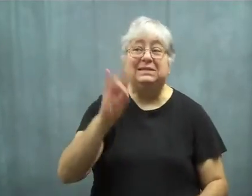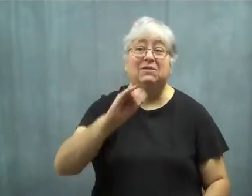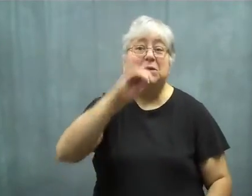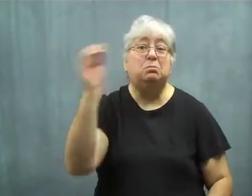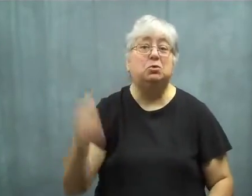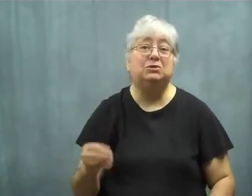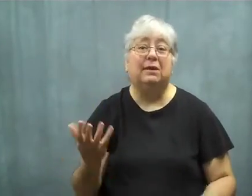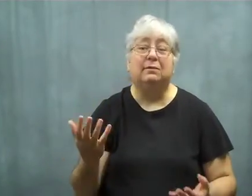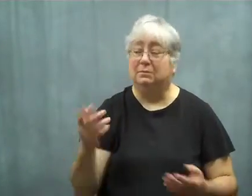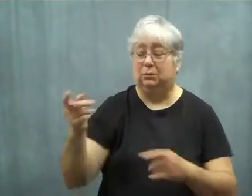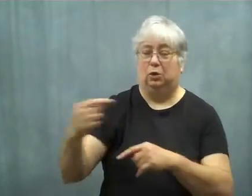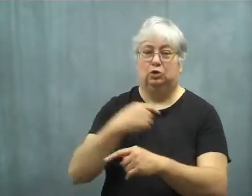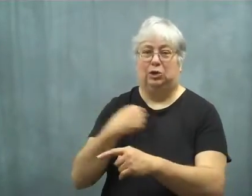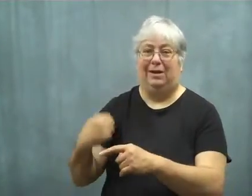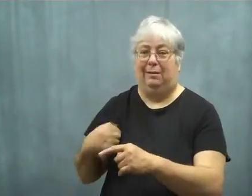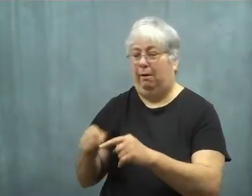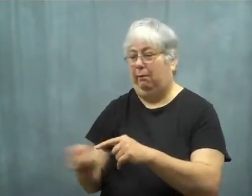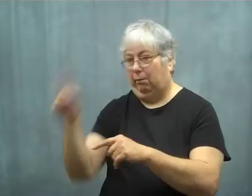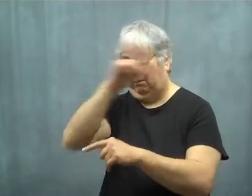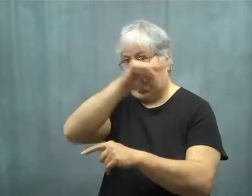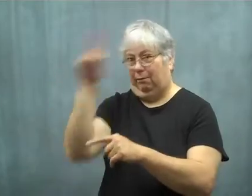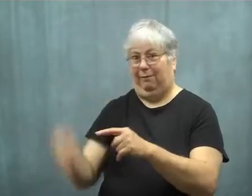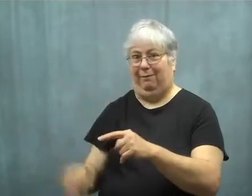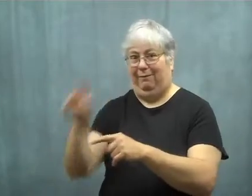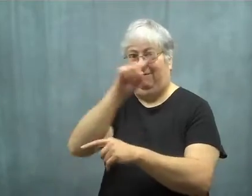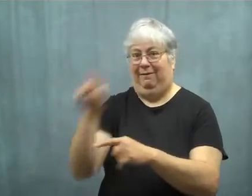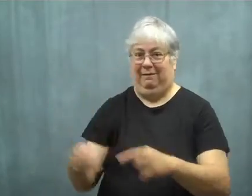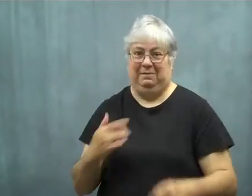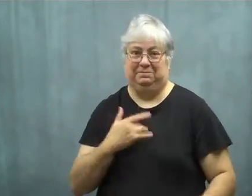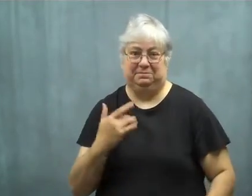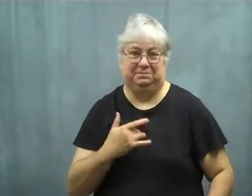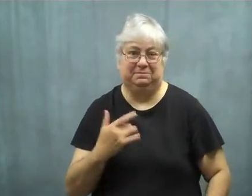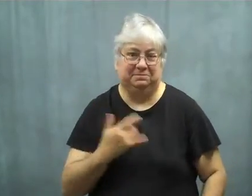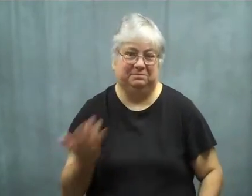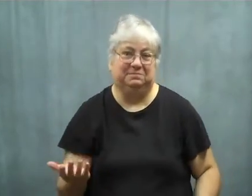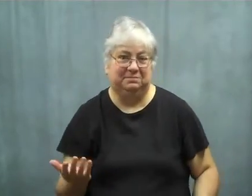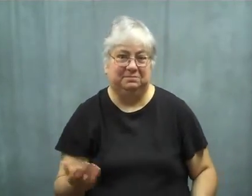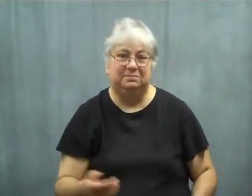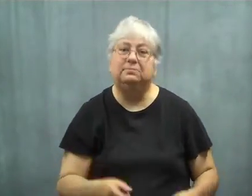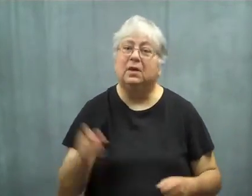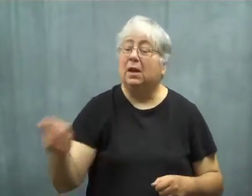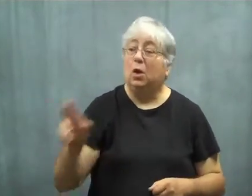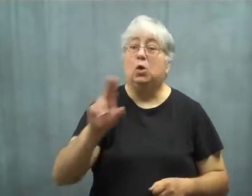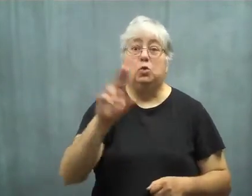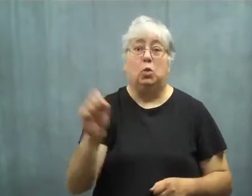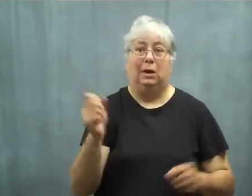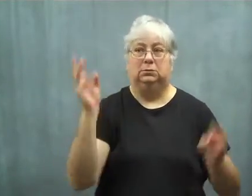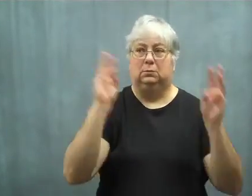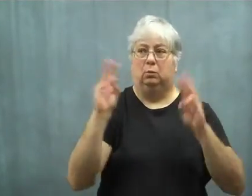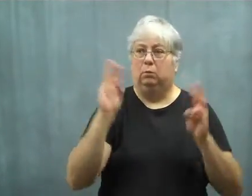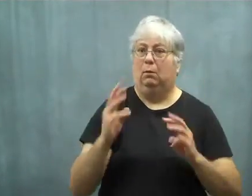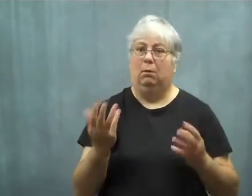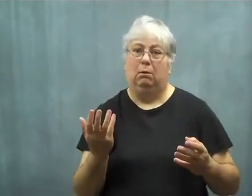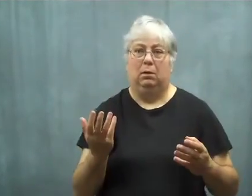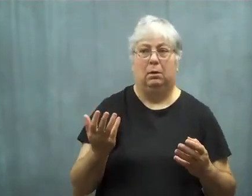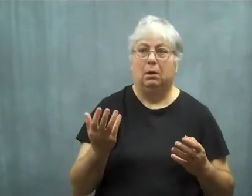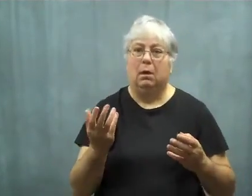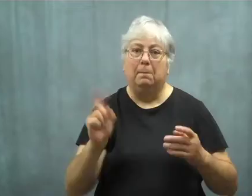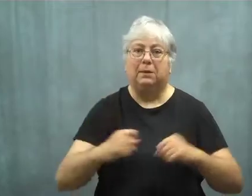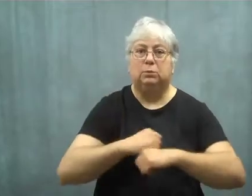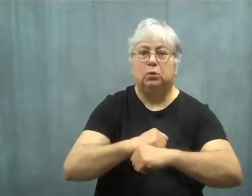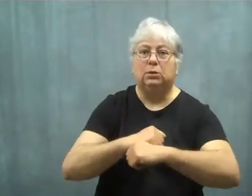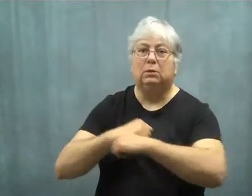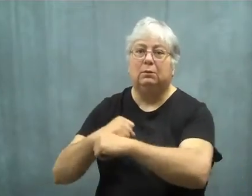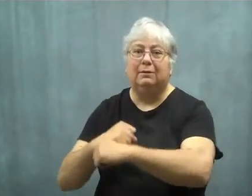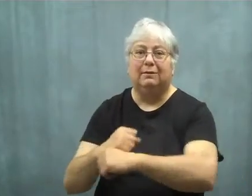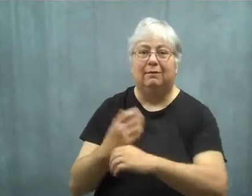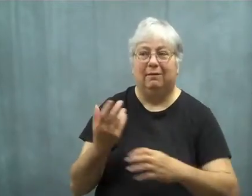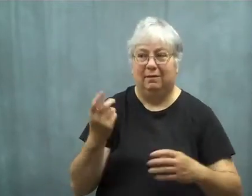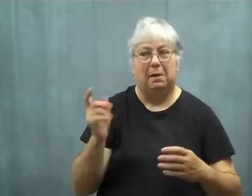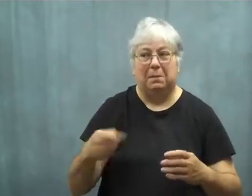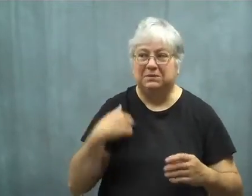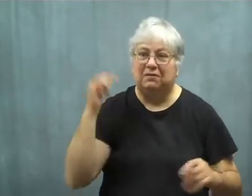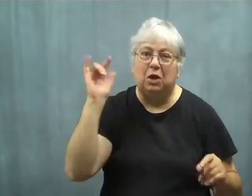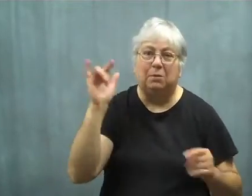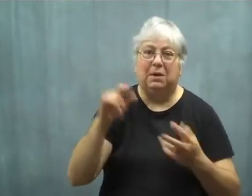70% will probably be to and from China.